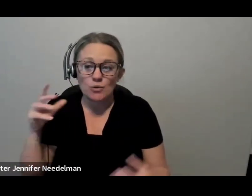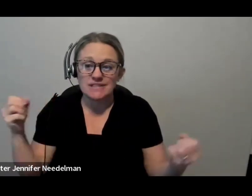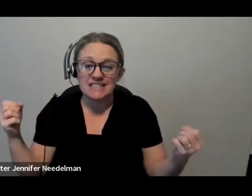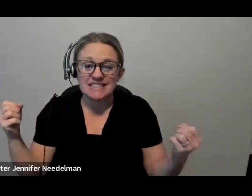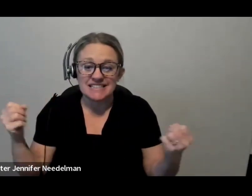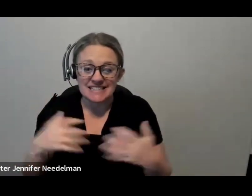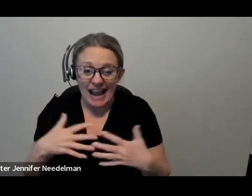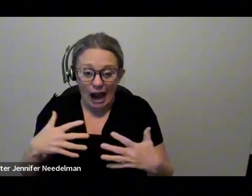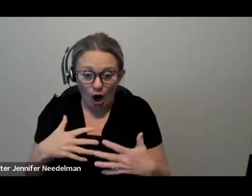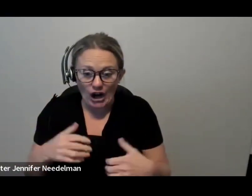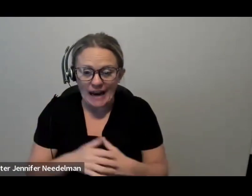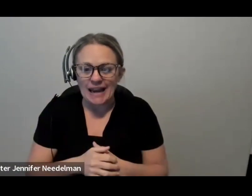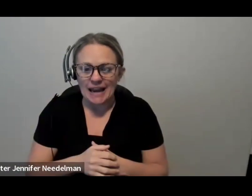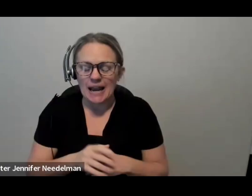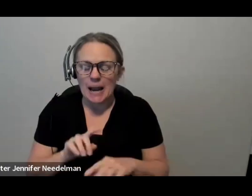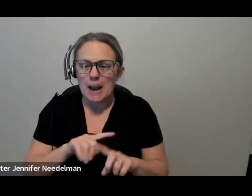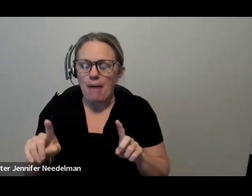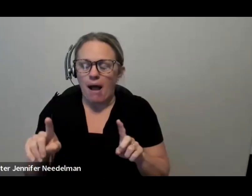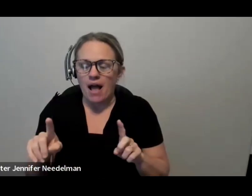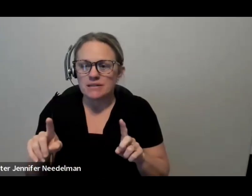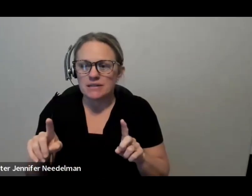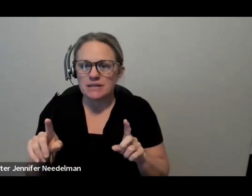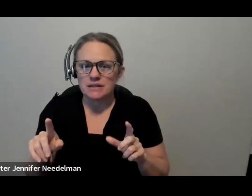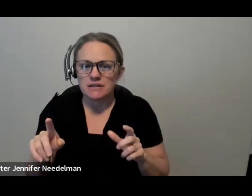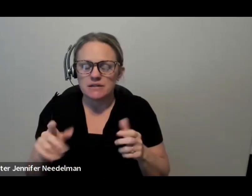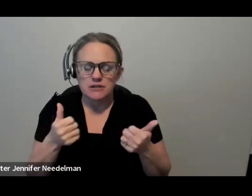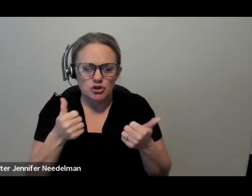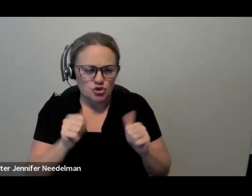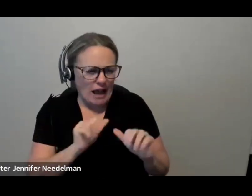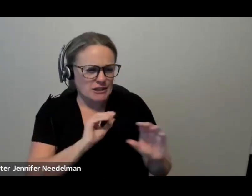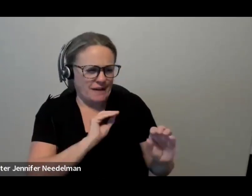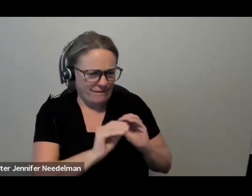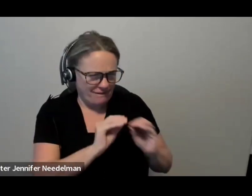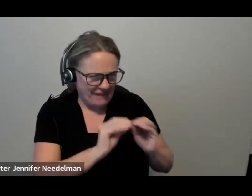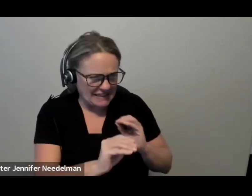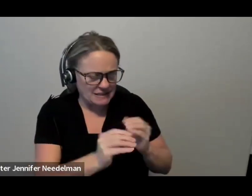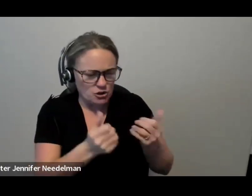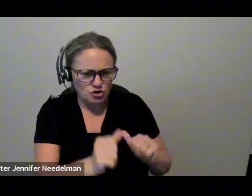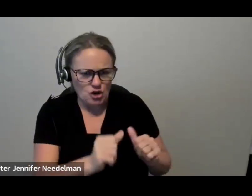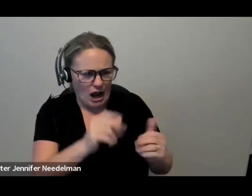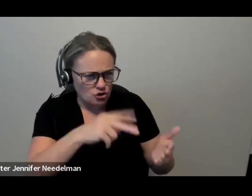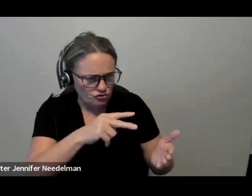unless you try to read something, it's not going to make sense.